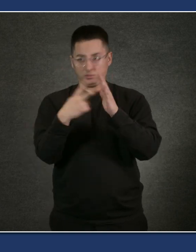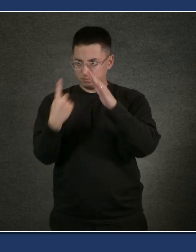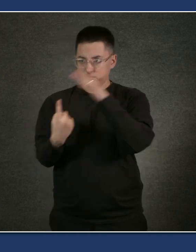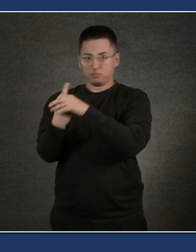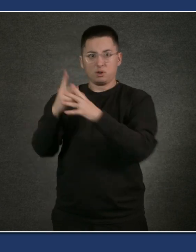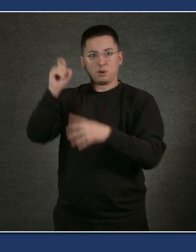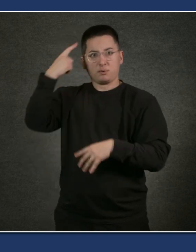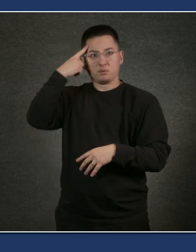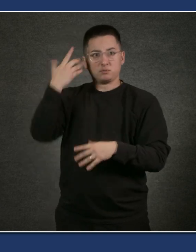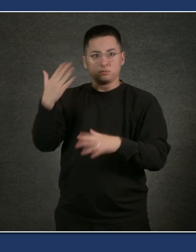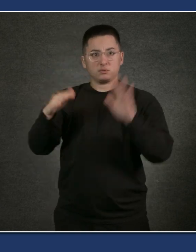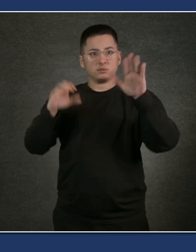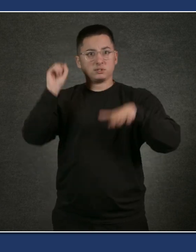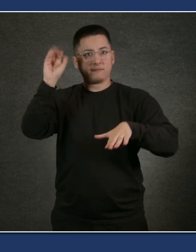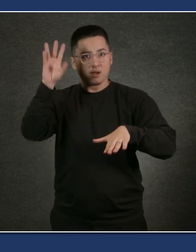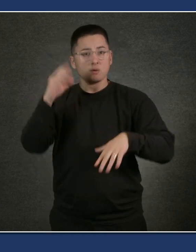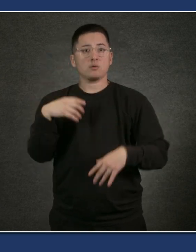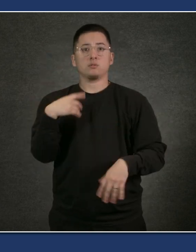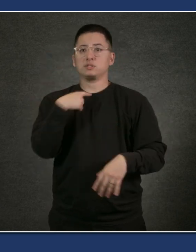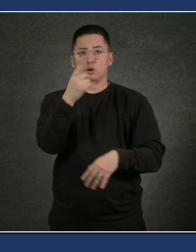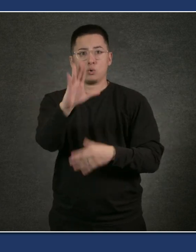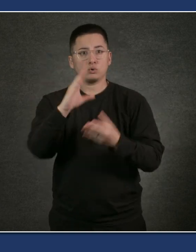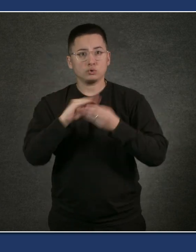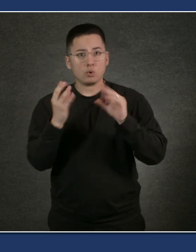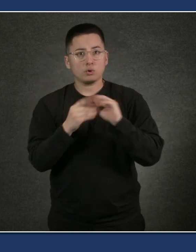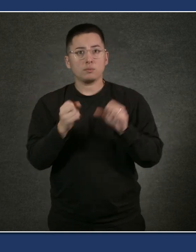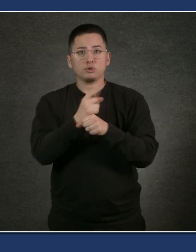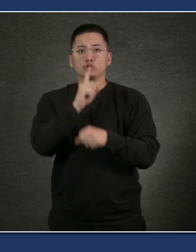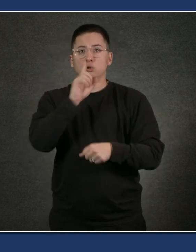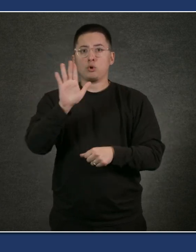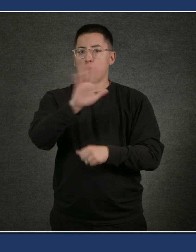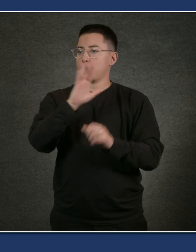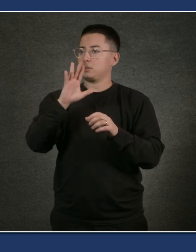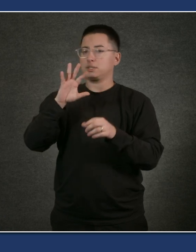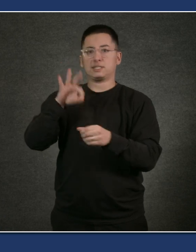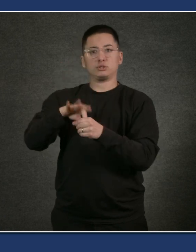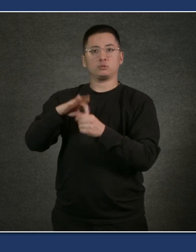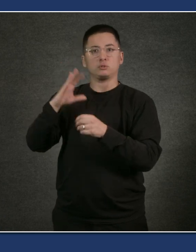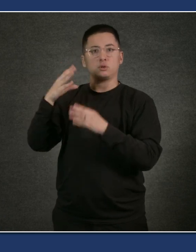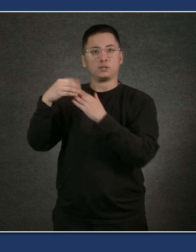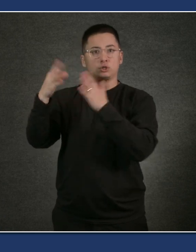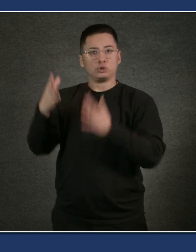sure our elected officials hear directly from the people their decisions impact.